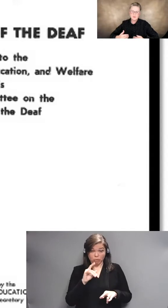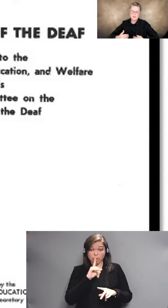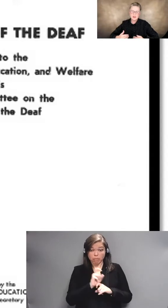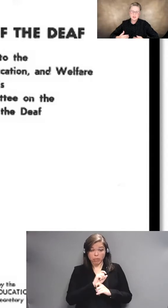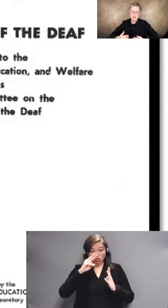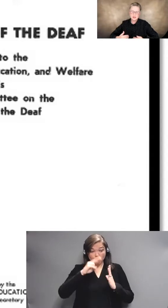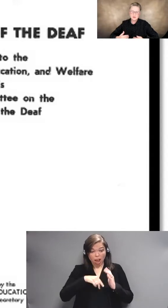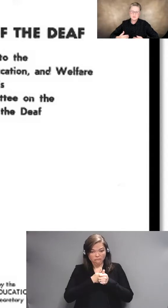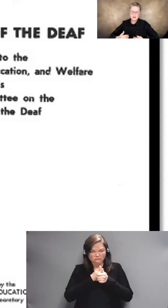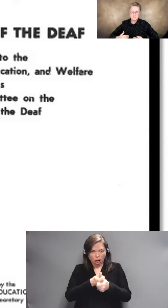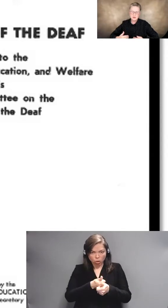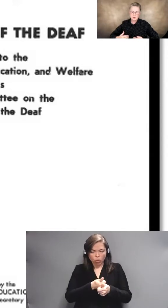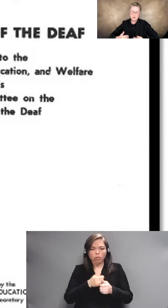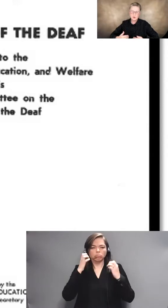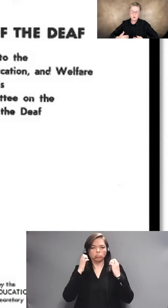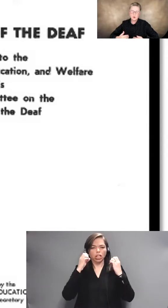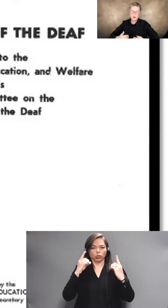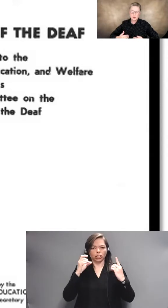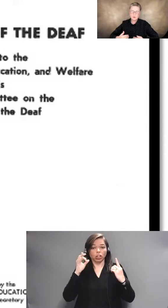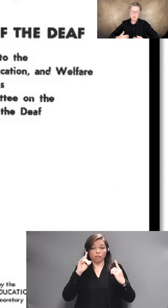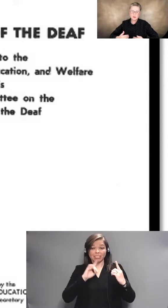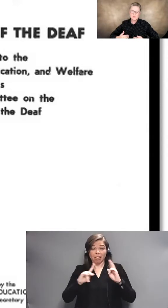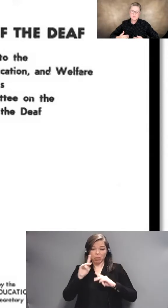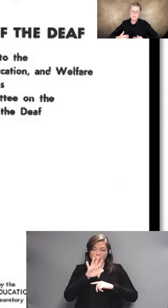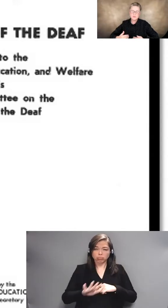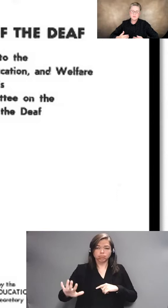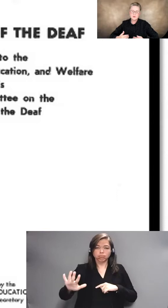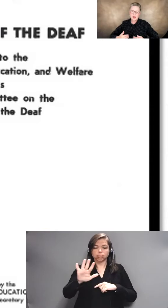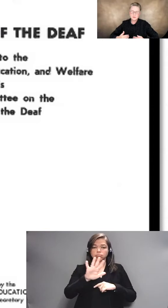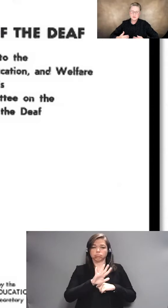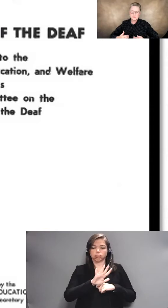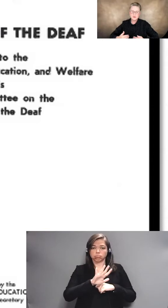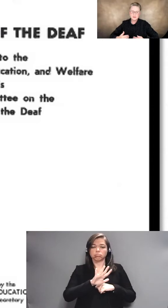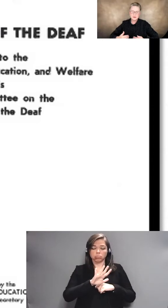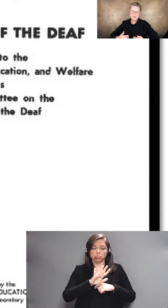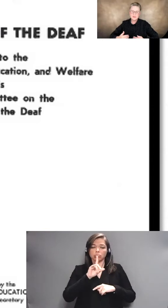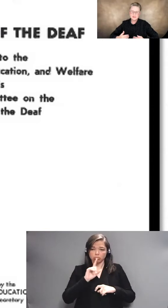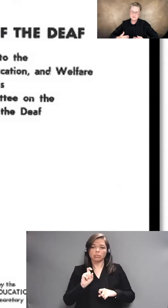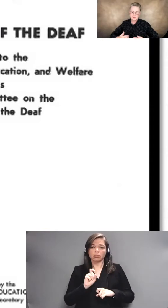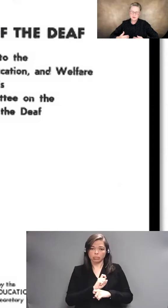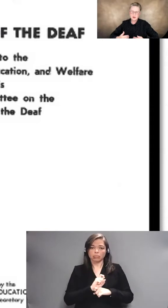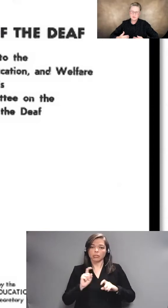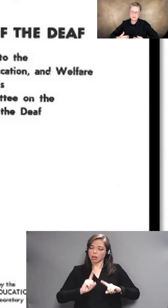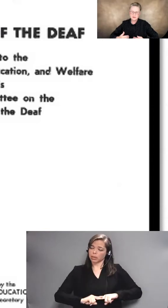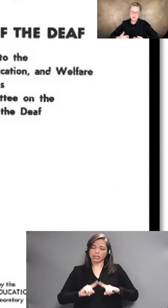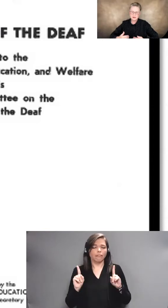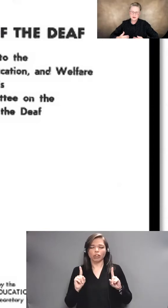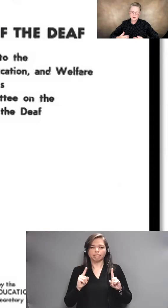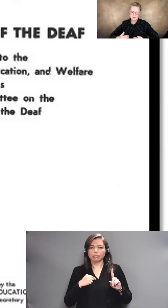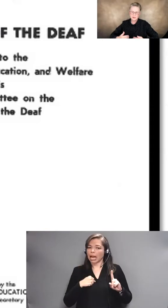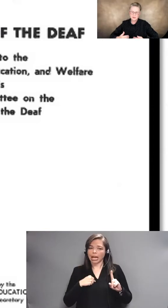the education of Deaf people would absolutely be different I believe than